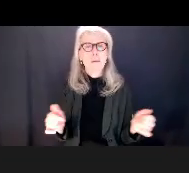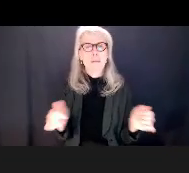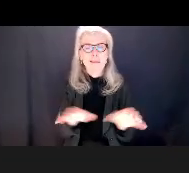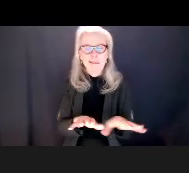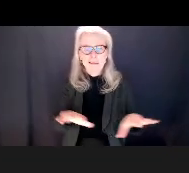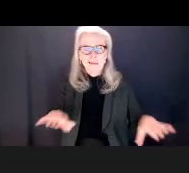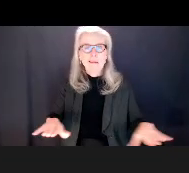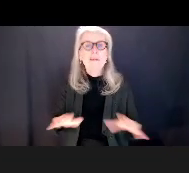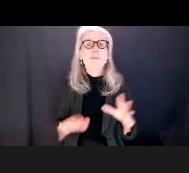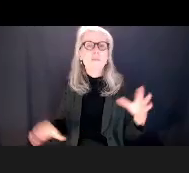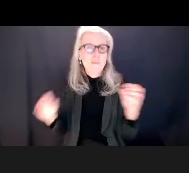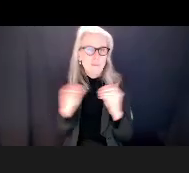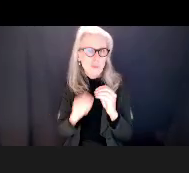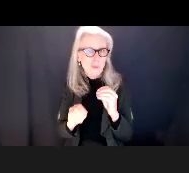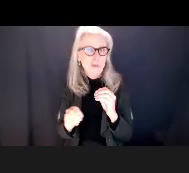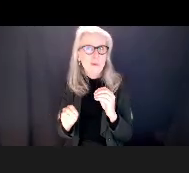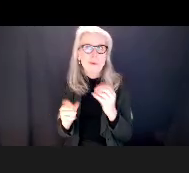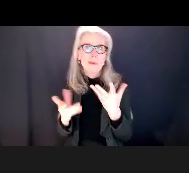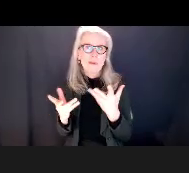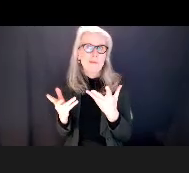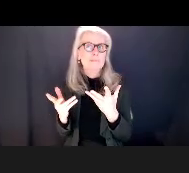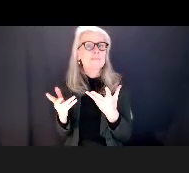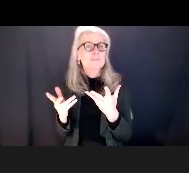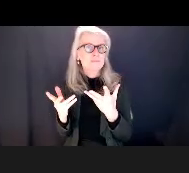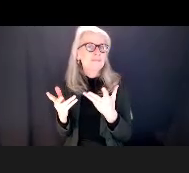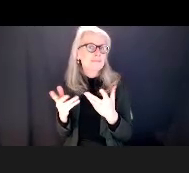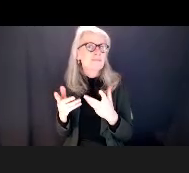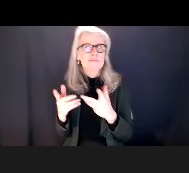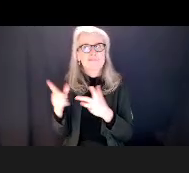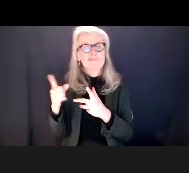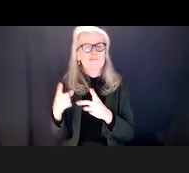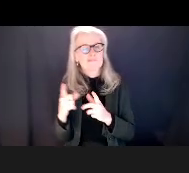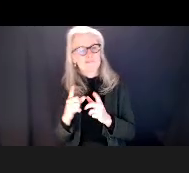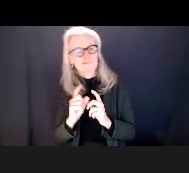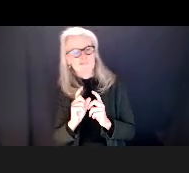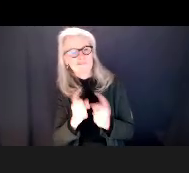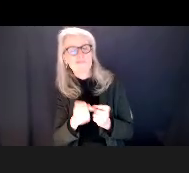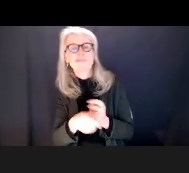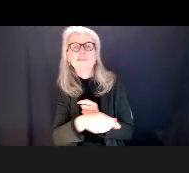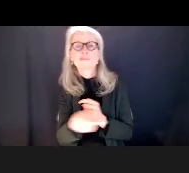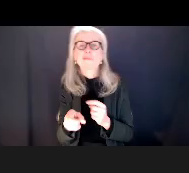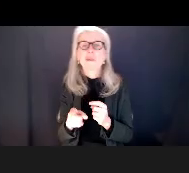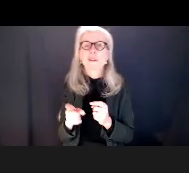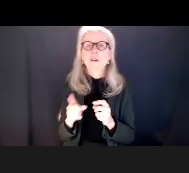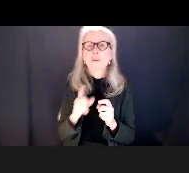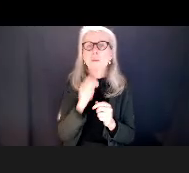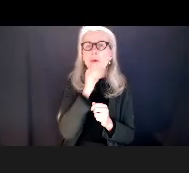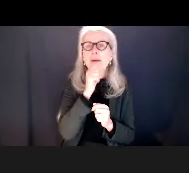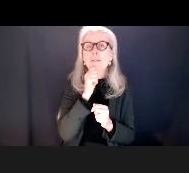of the responsibilization of care in the private sphere of the household.